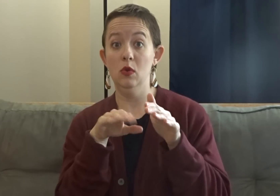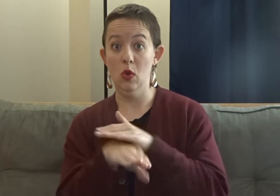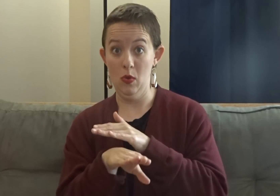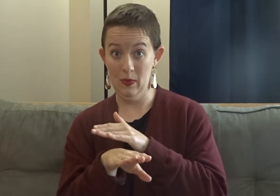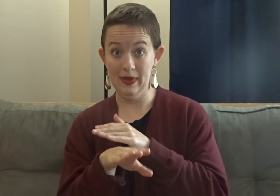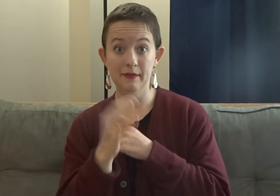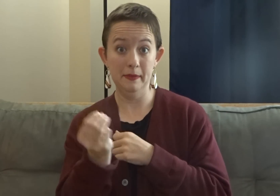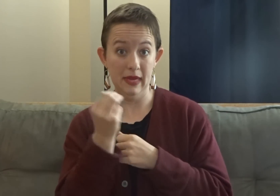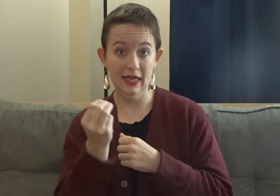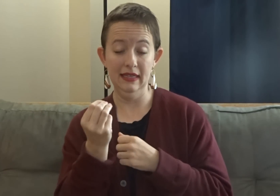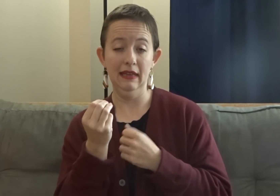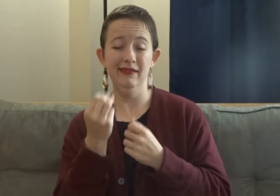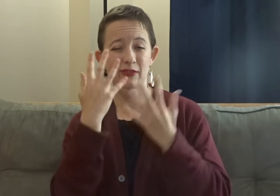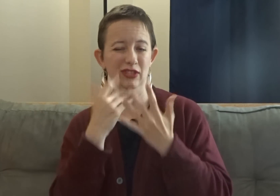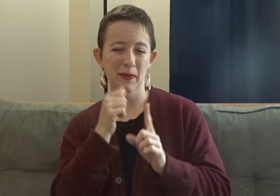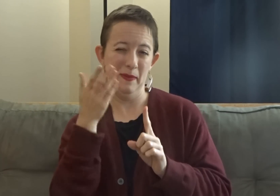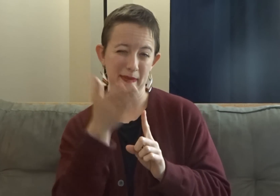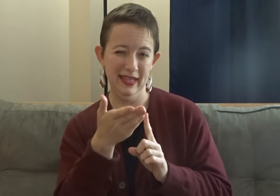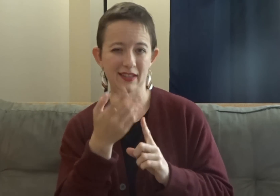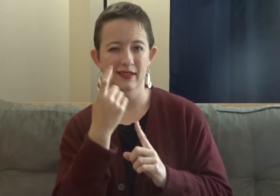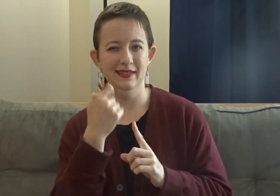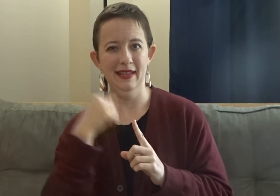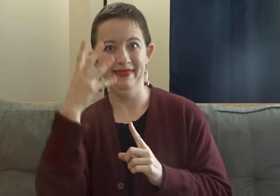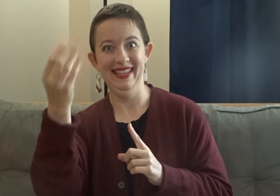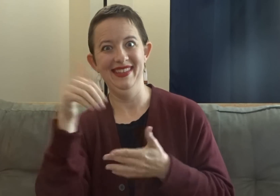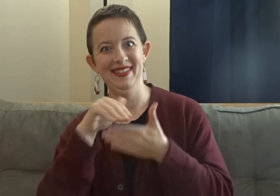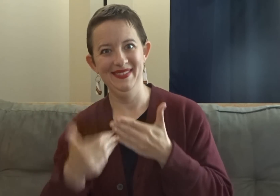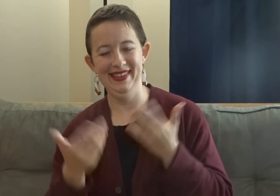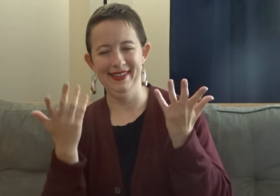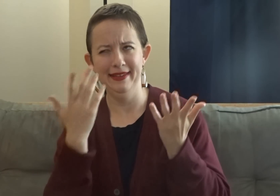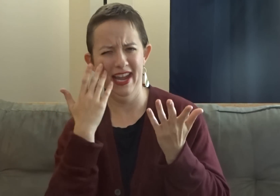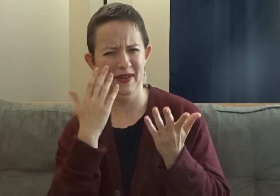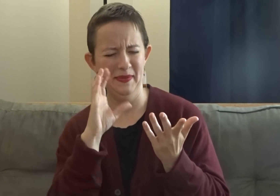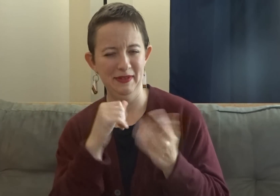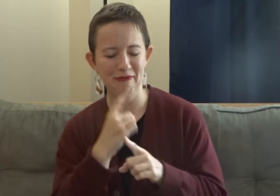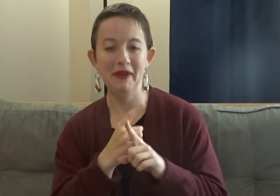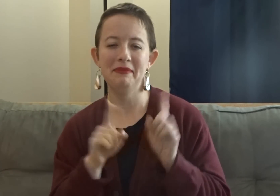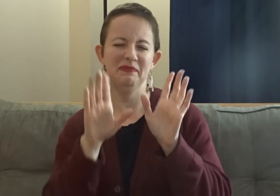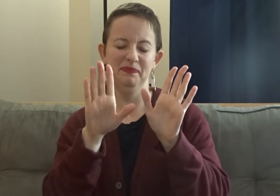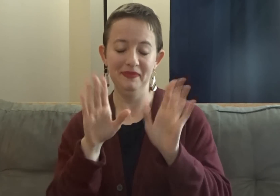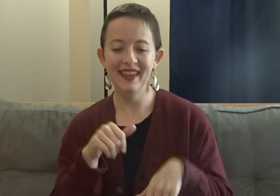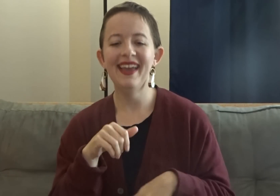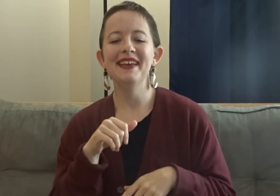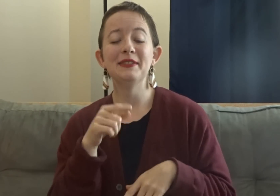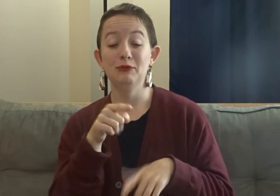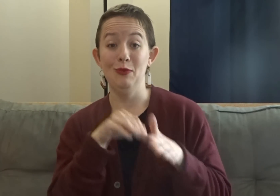Then she will go in on Monday. Unfortunately, I won't be there because I'm actually leaving for the weekend. I know weird, but...